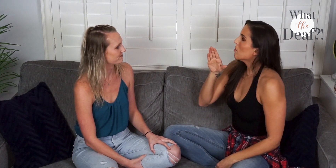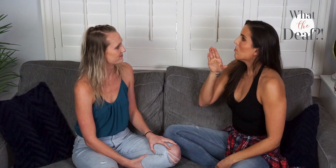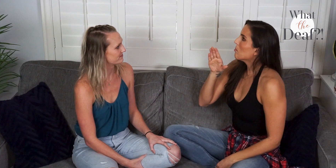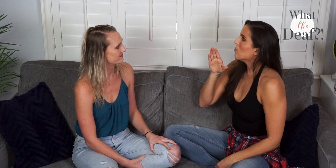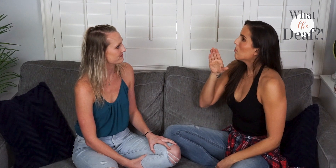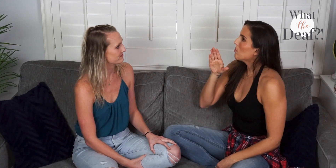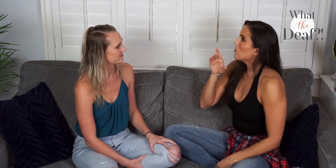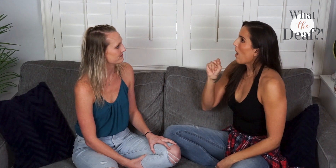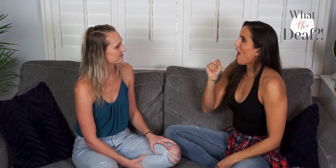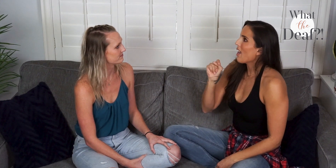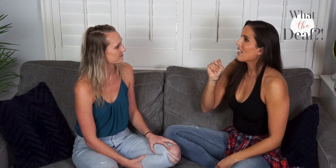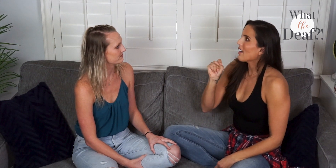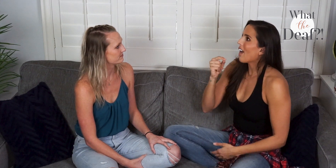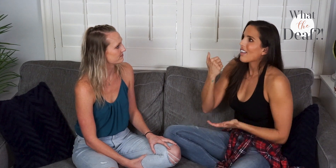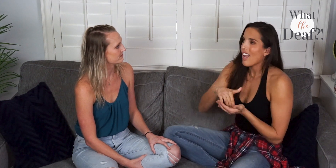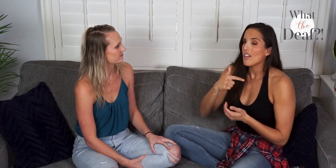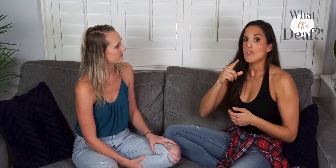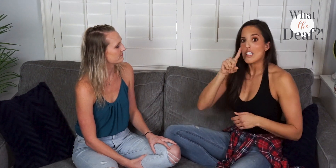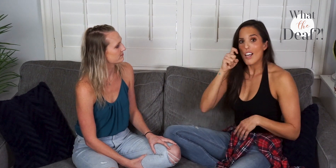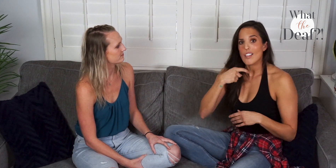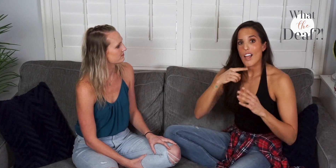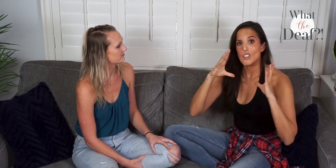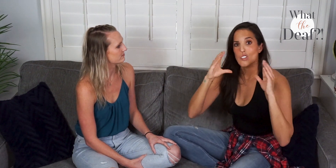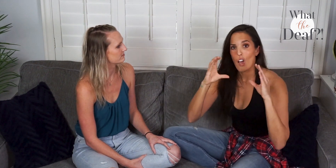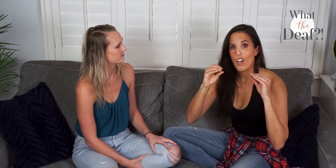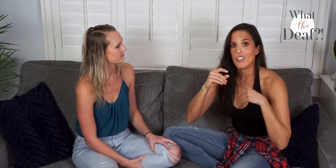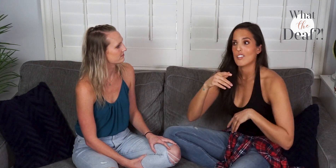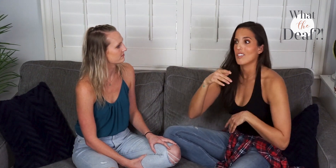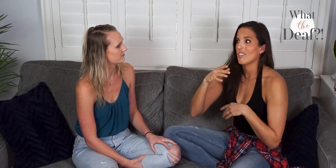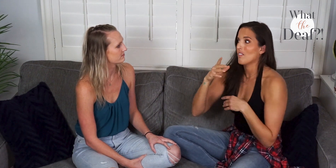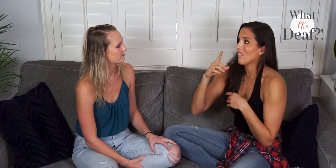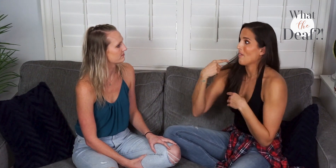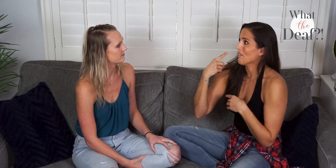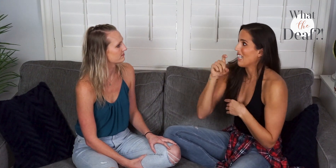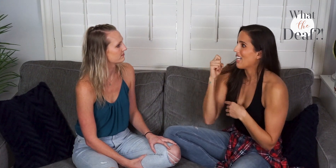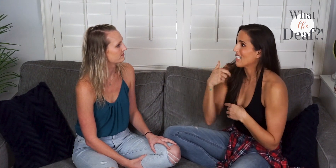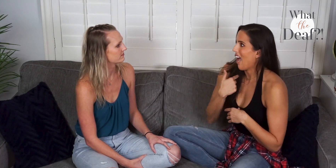But again, because I can speak and because I use my voice,